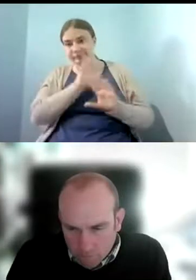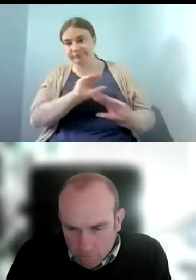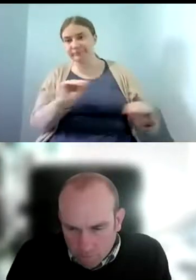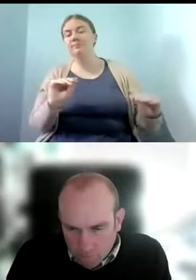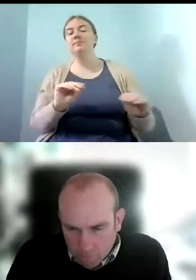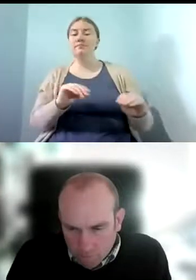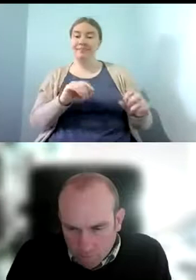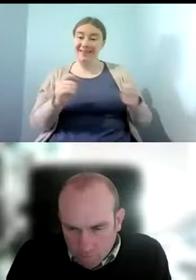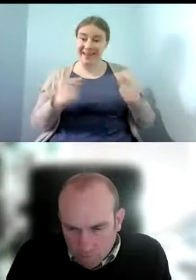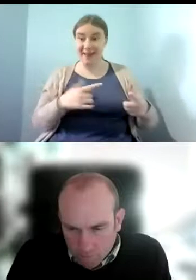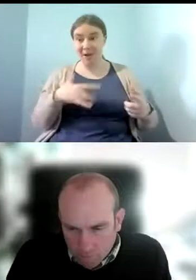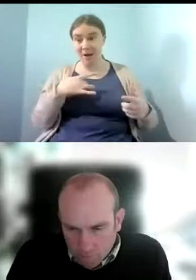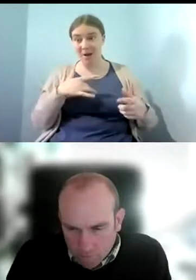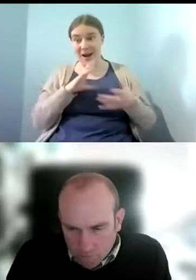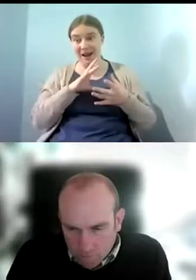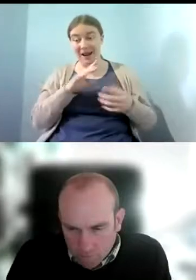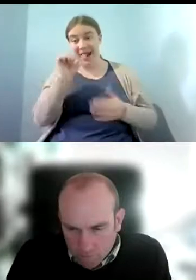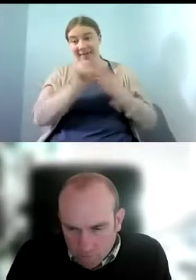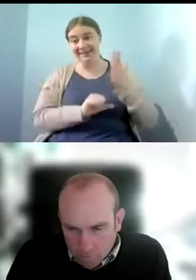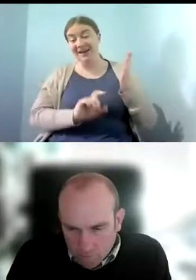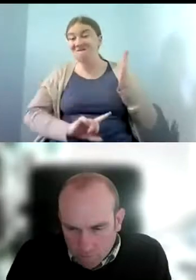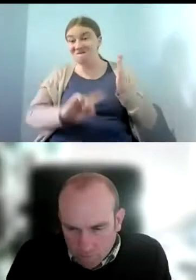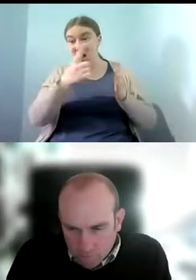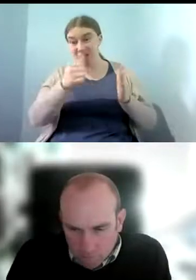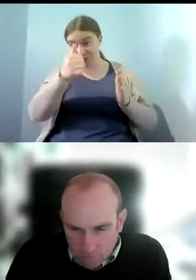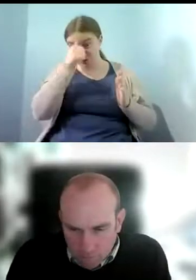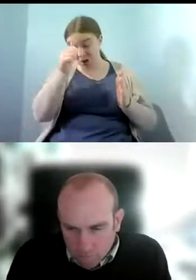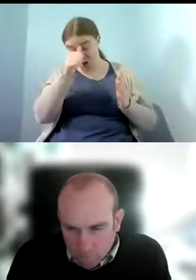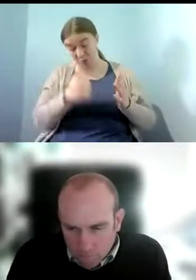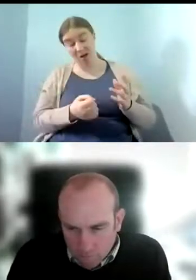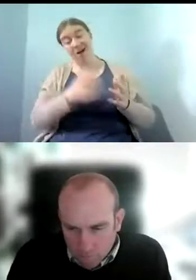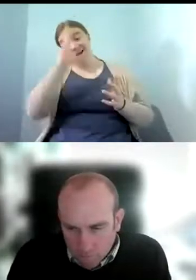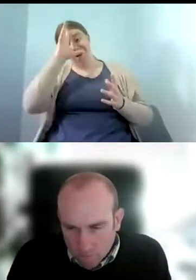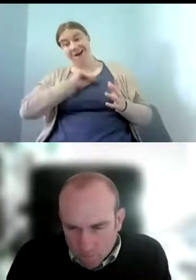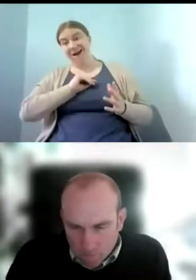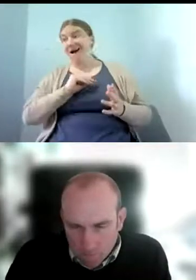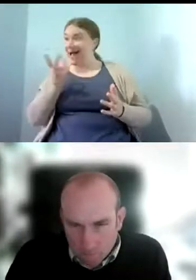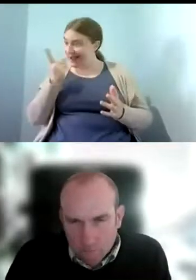email list are very first you know as soon as we are ready to launch booking for the fish pass so i